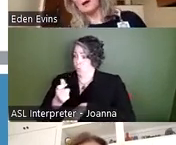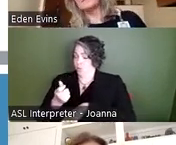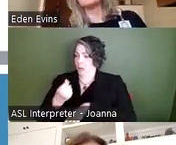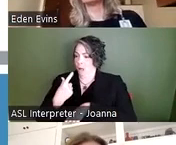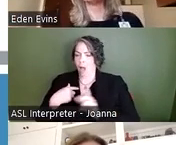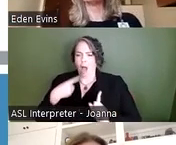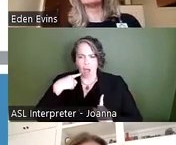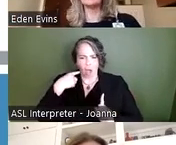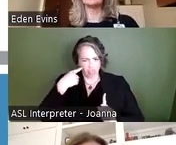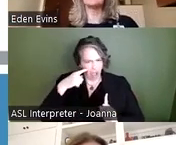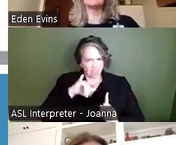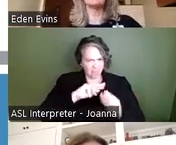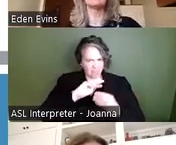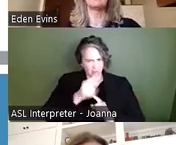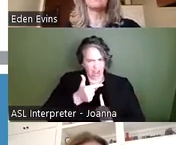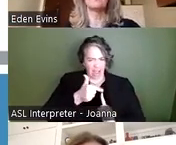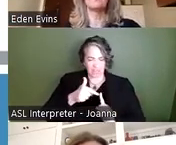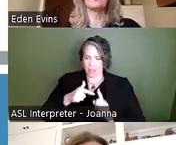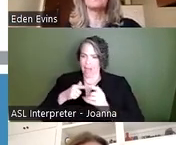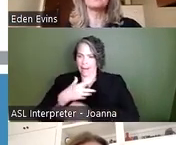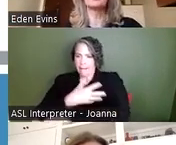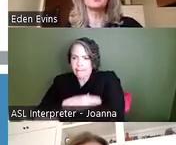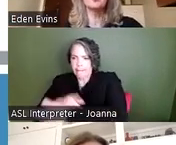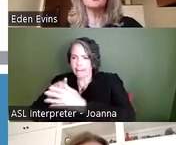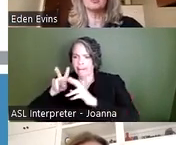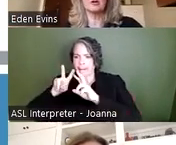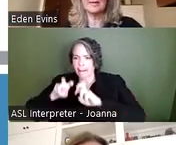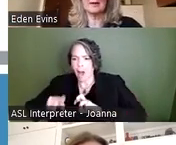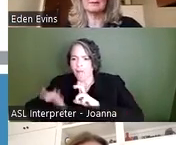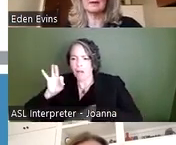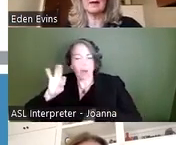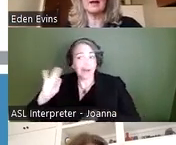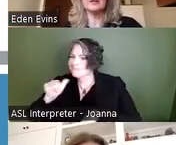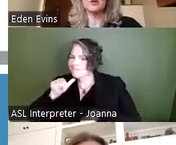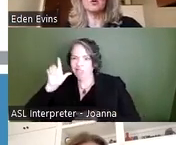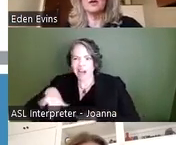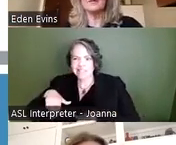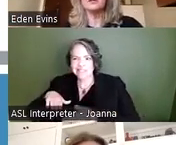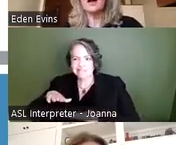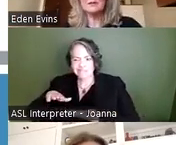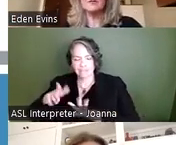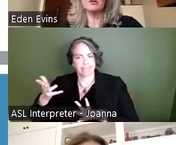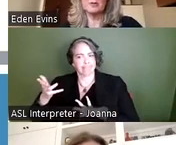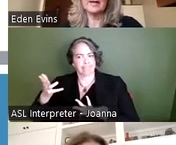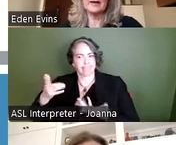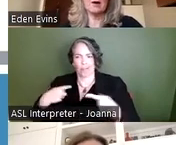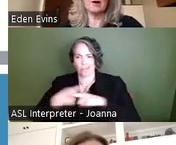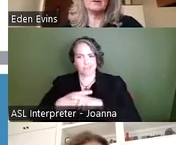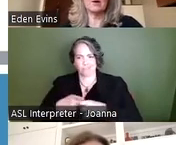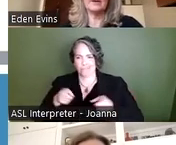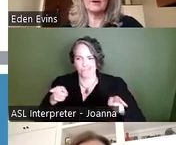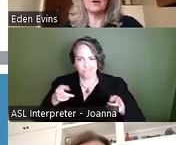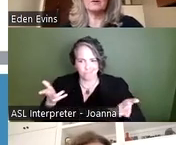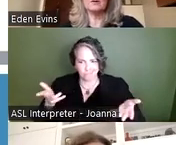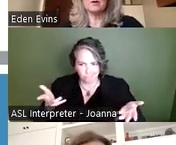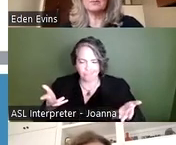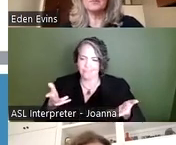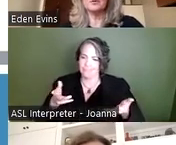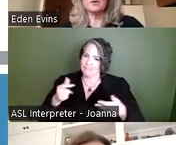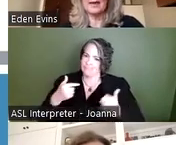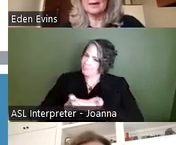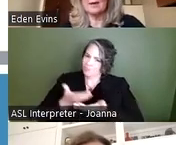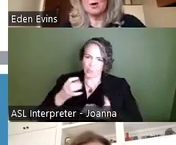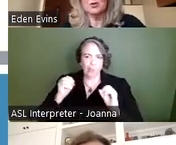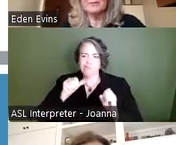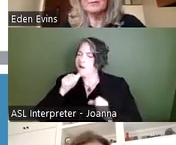and anyway, but there's no long-term data. And so there's lots of long-term data on treatments with